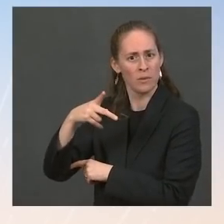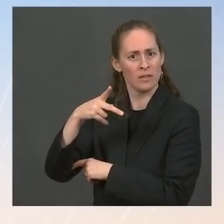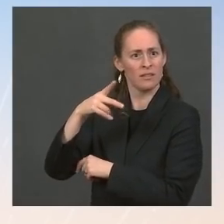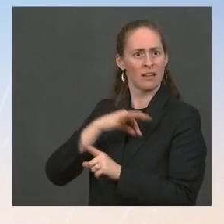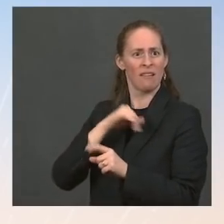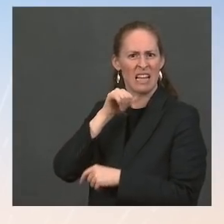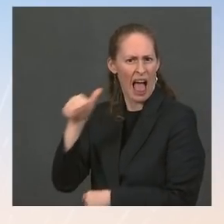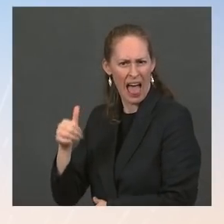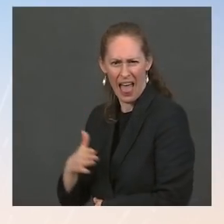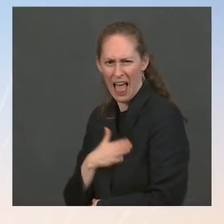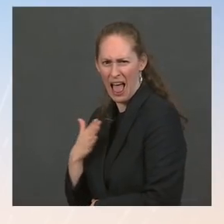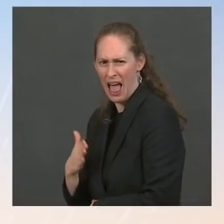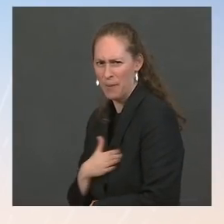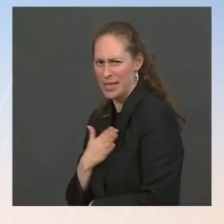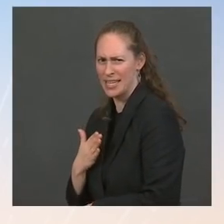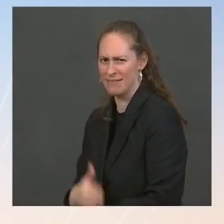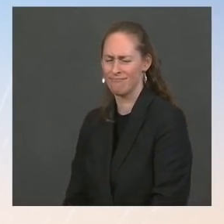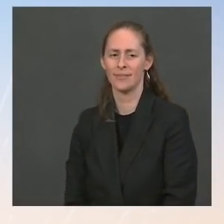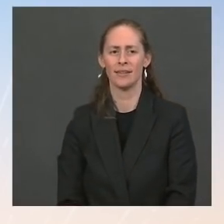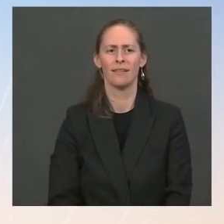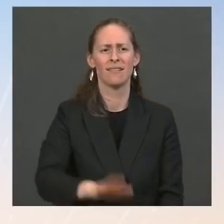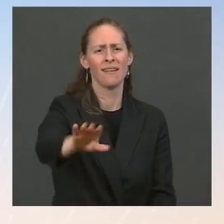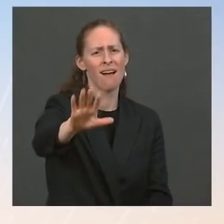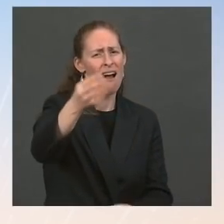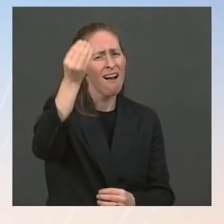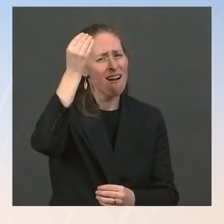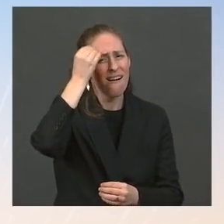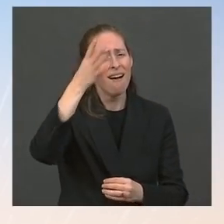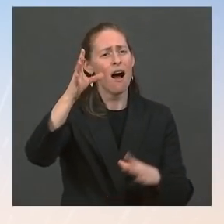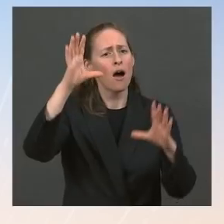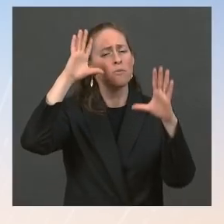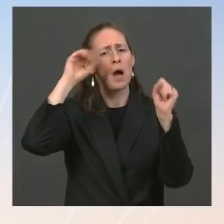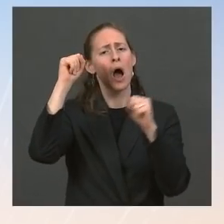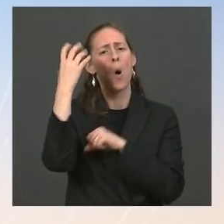I know that the President relies on the Vice President for her advice, for her counsel.